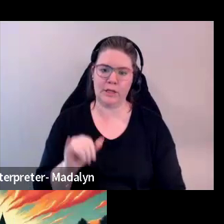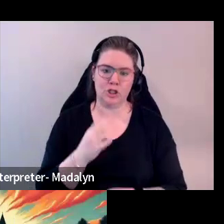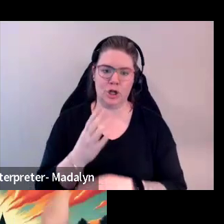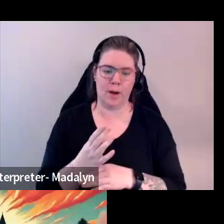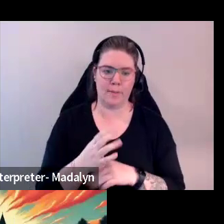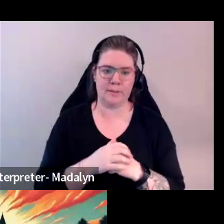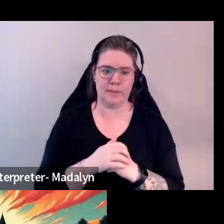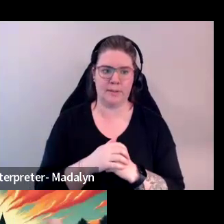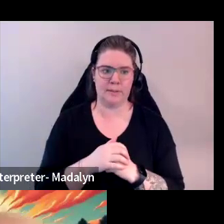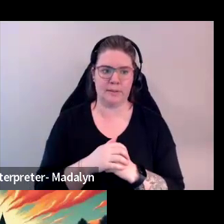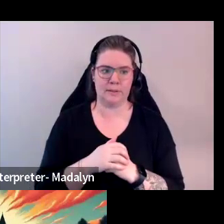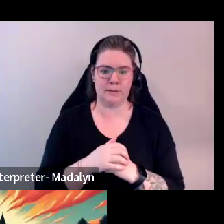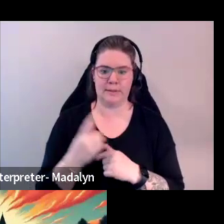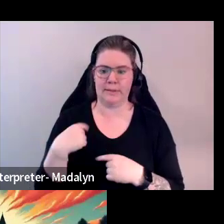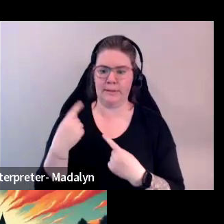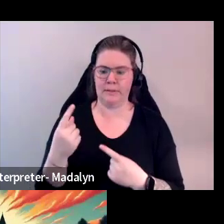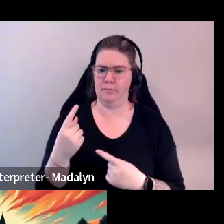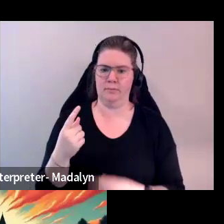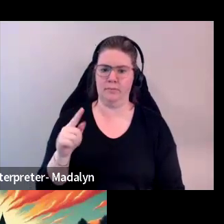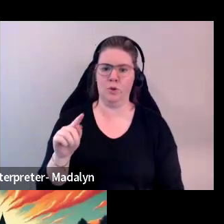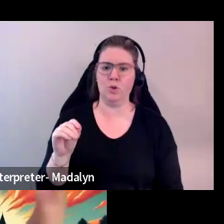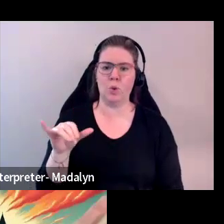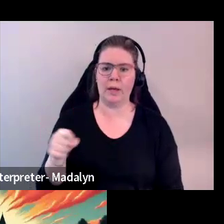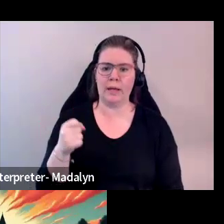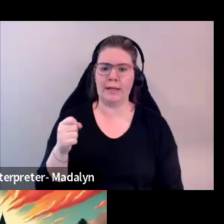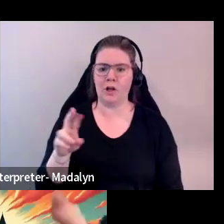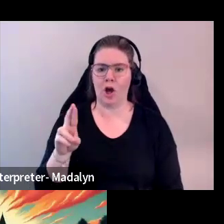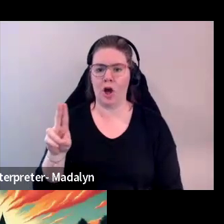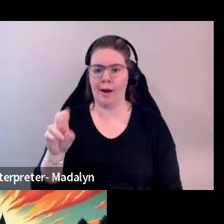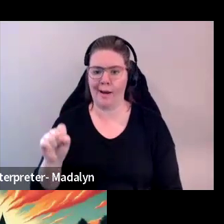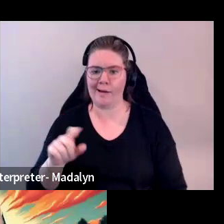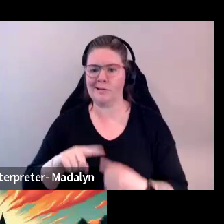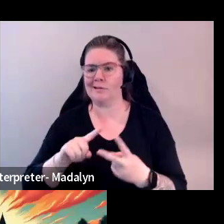Tom Olin: toys are else and and radio shack went under, you know, and